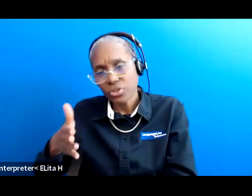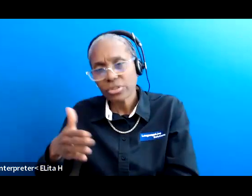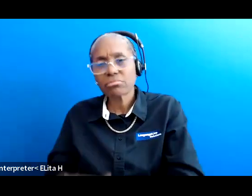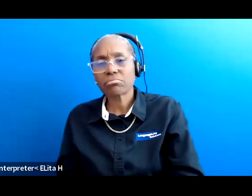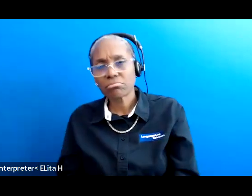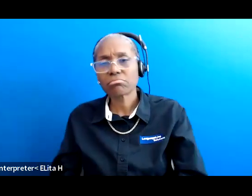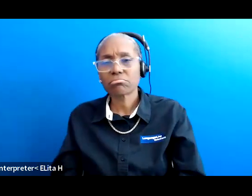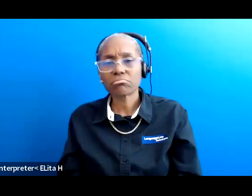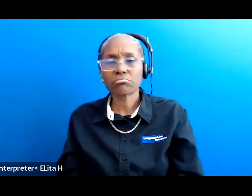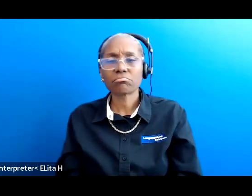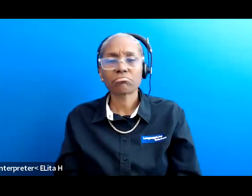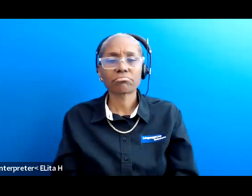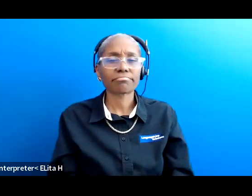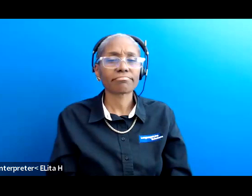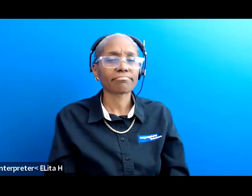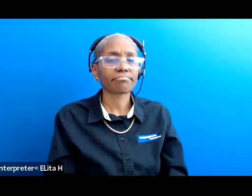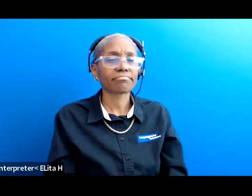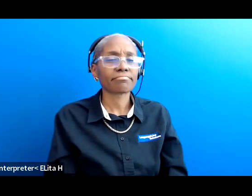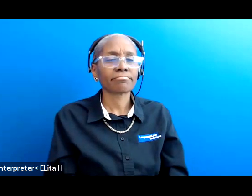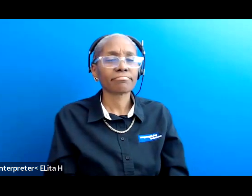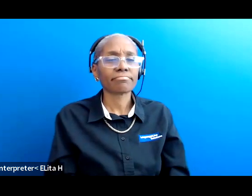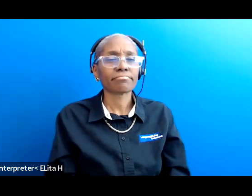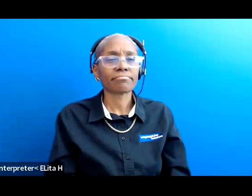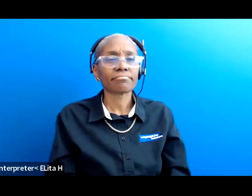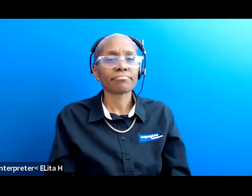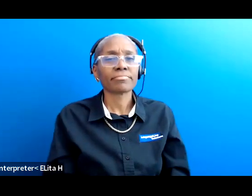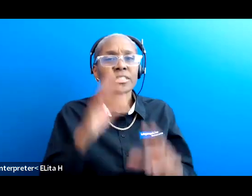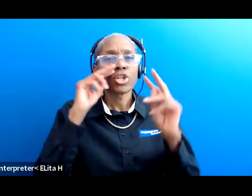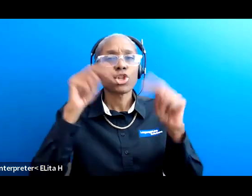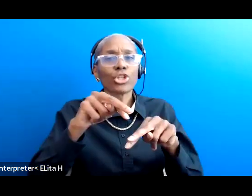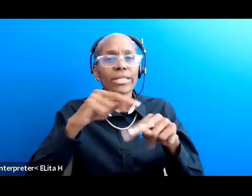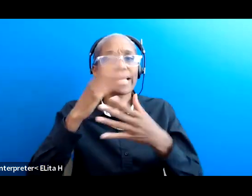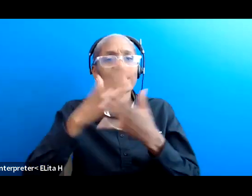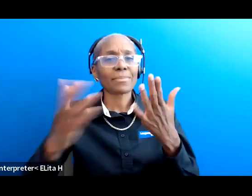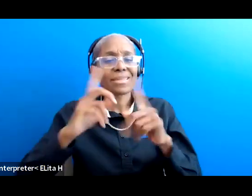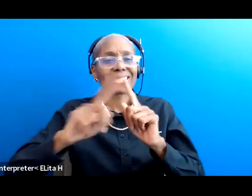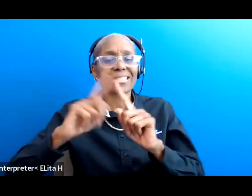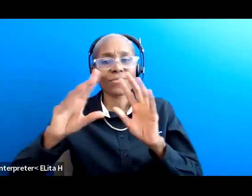So it’s helpful in looking at some of these different organizations.